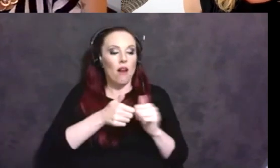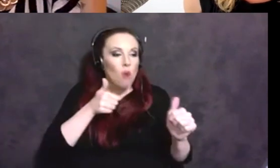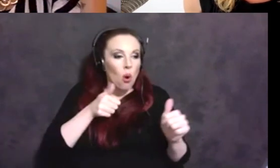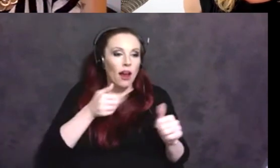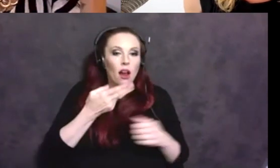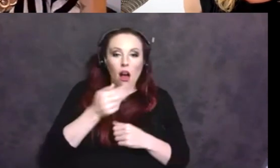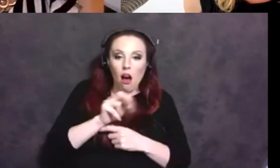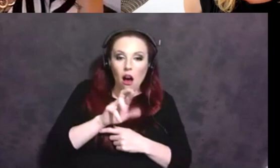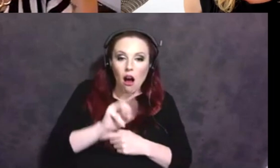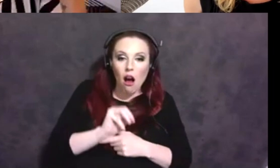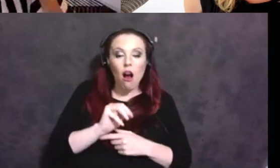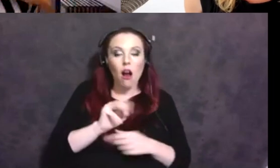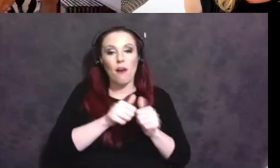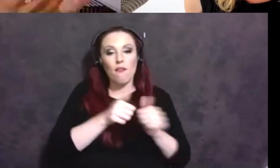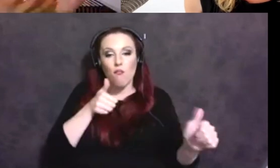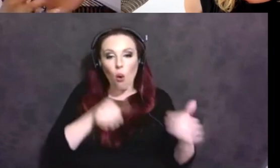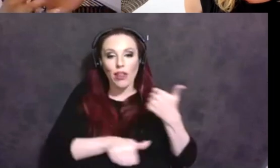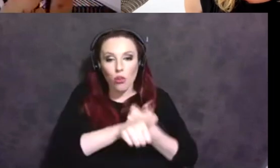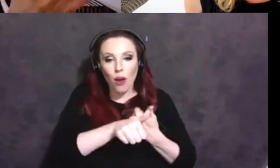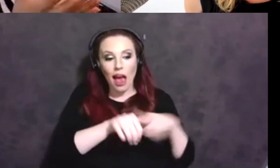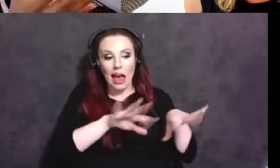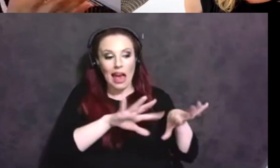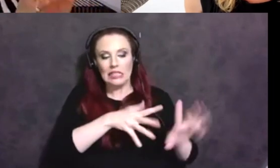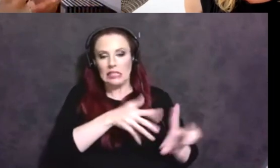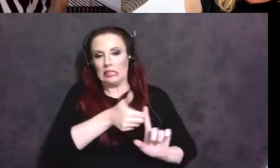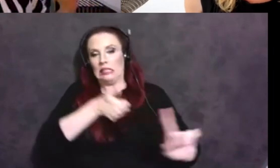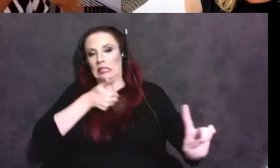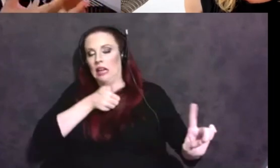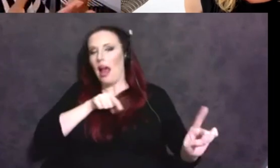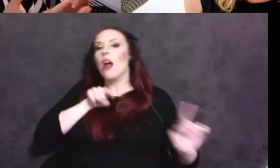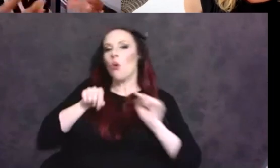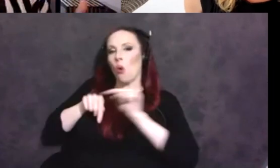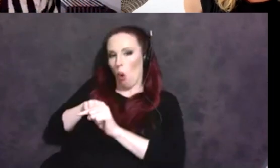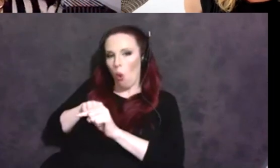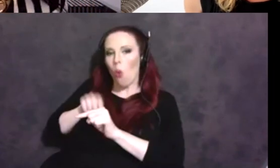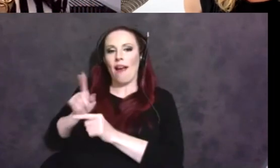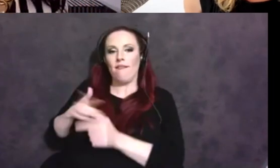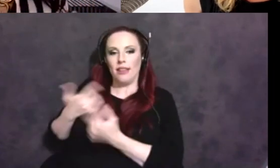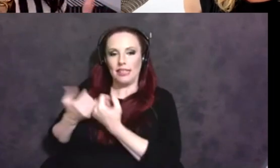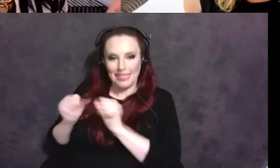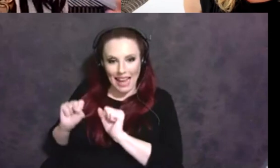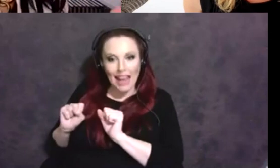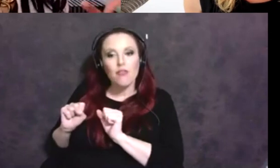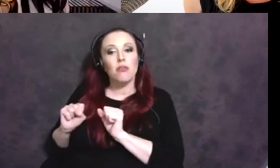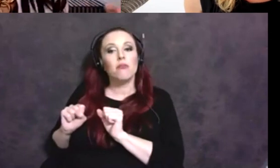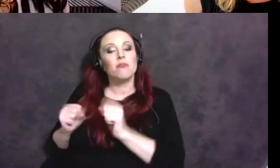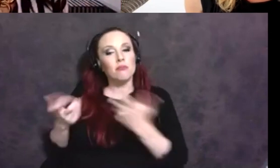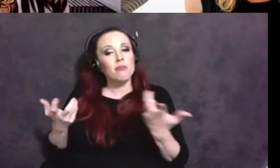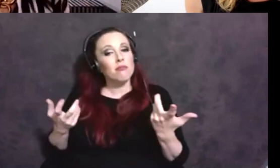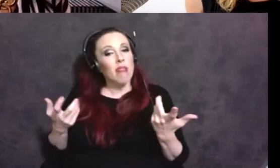towards it. This is essentially what bias is about. These decisions around avoid harm,